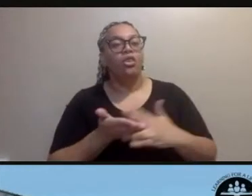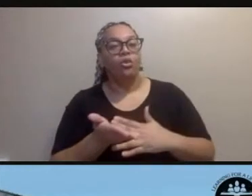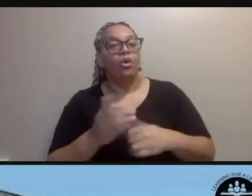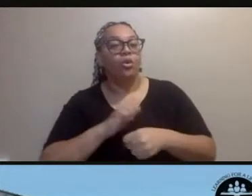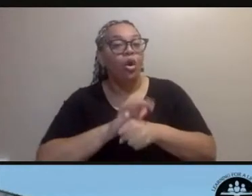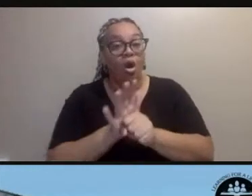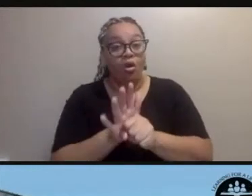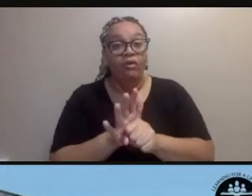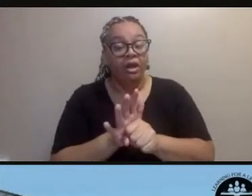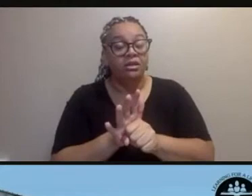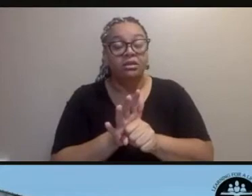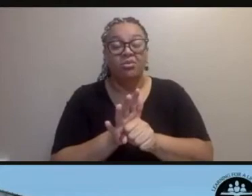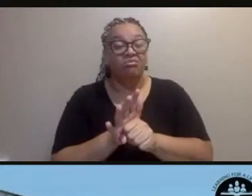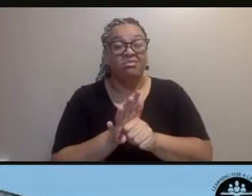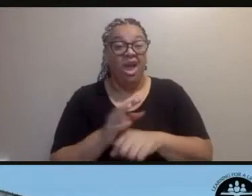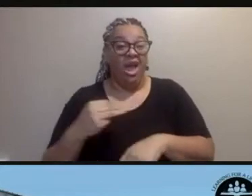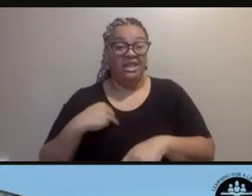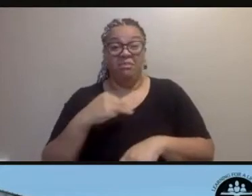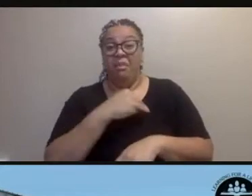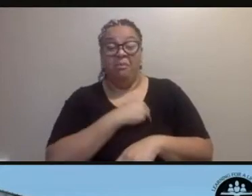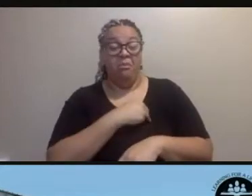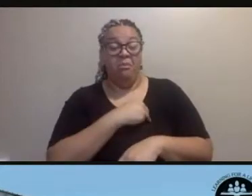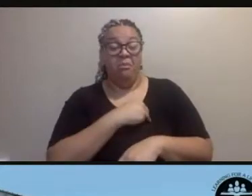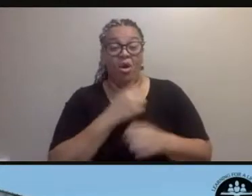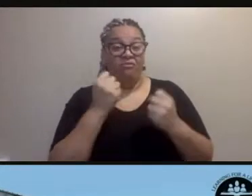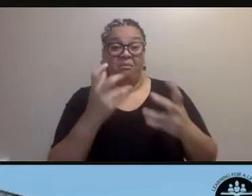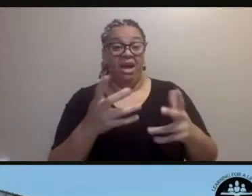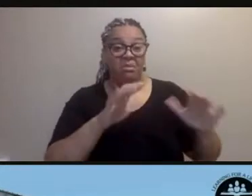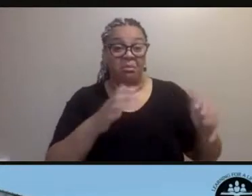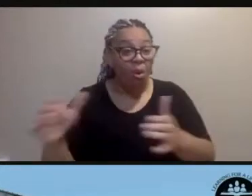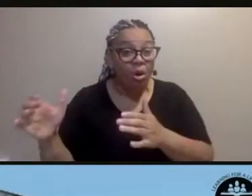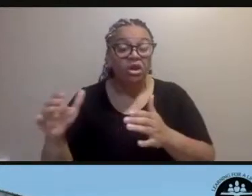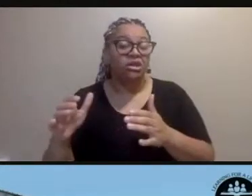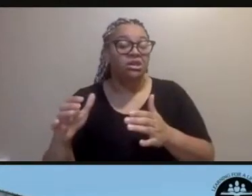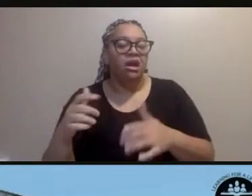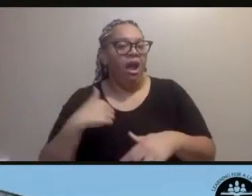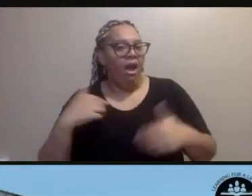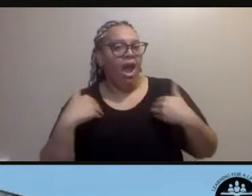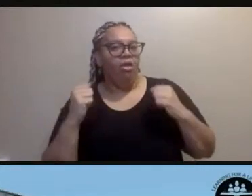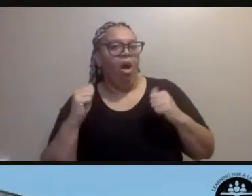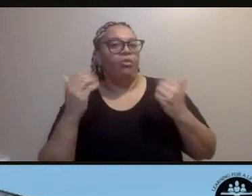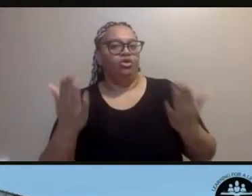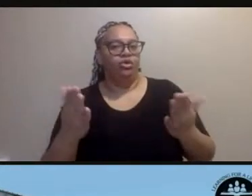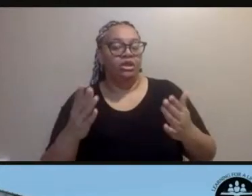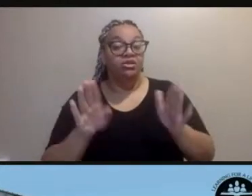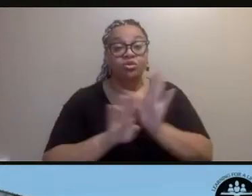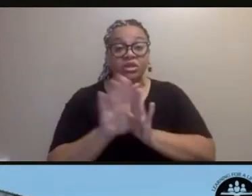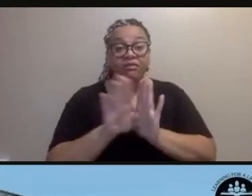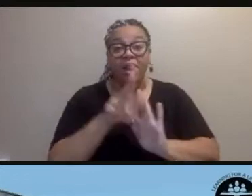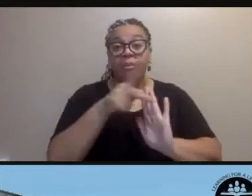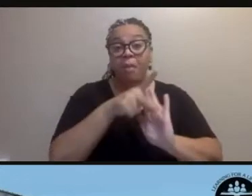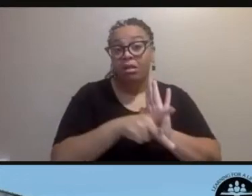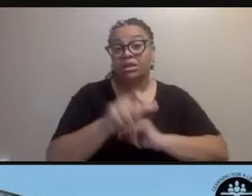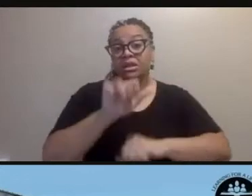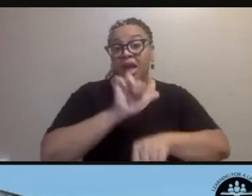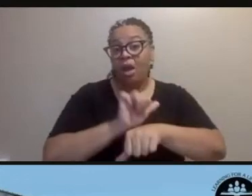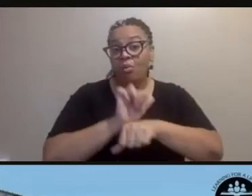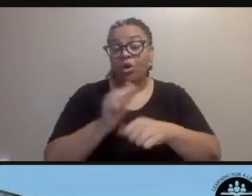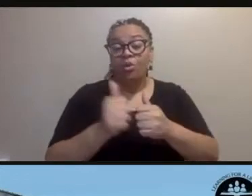RECESSION THE GREAT RECESSION AS THEY CALL IT AND THROUGH IT.